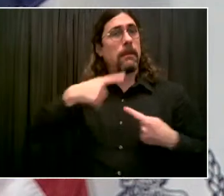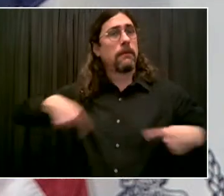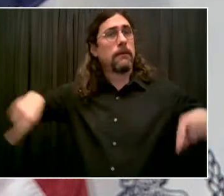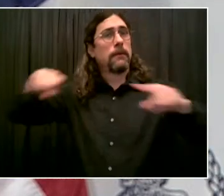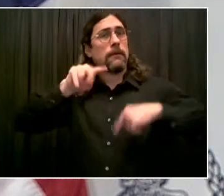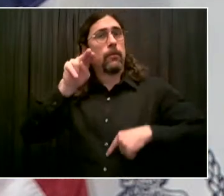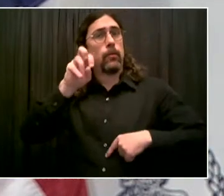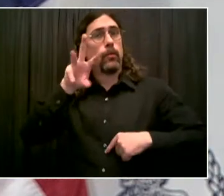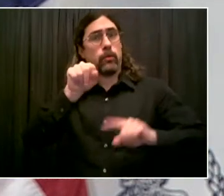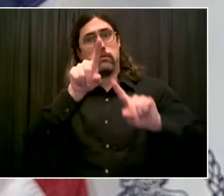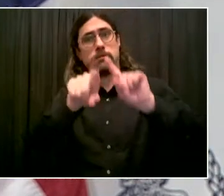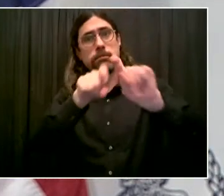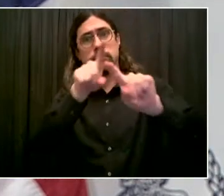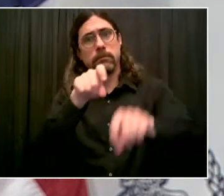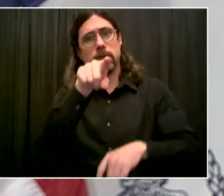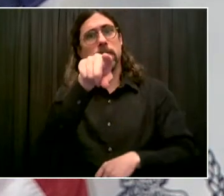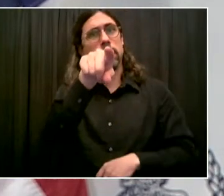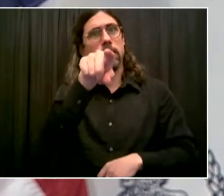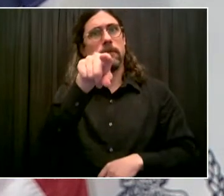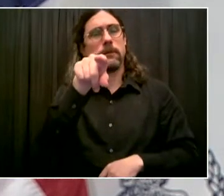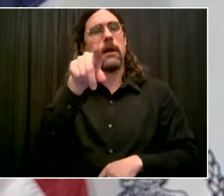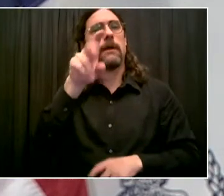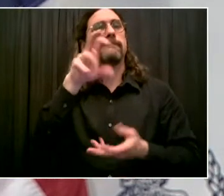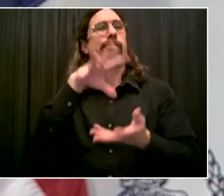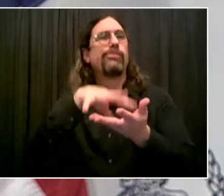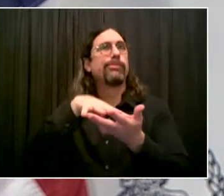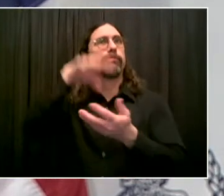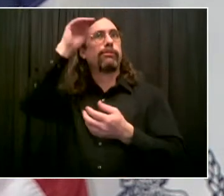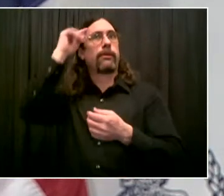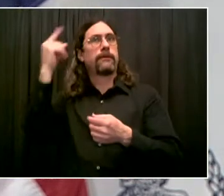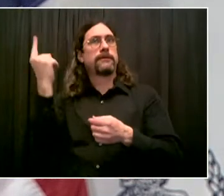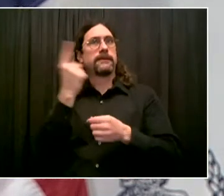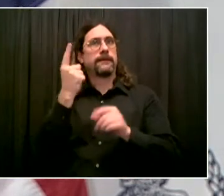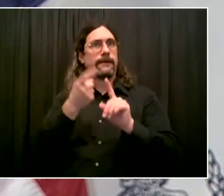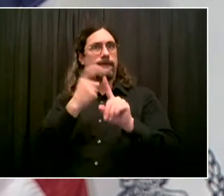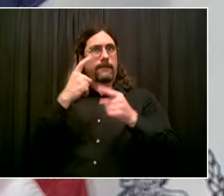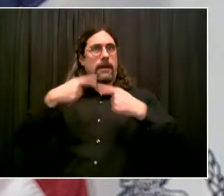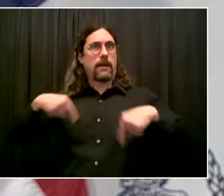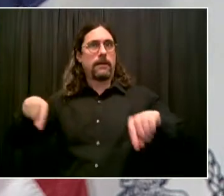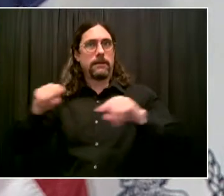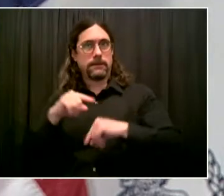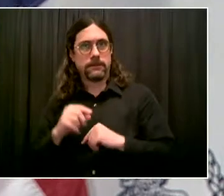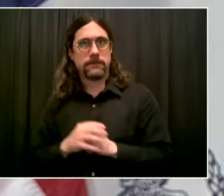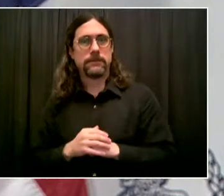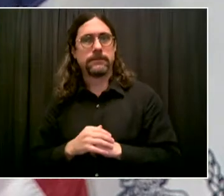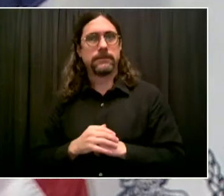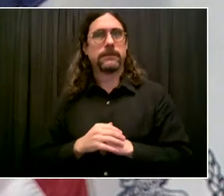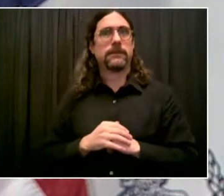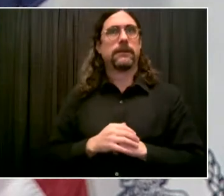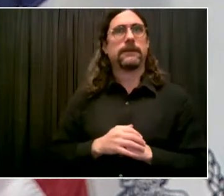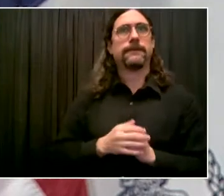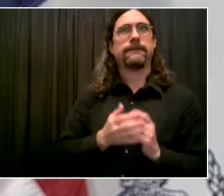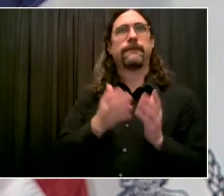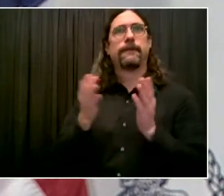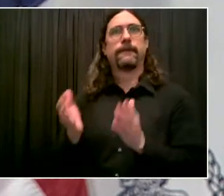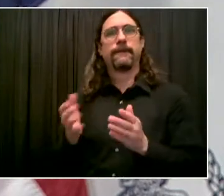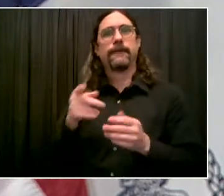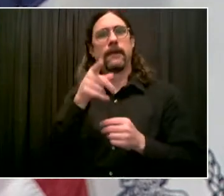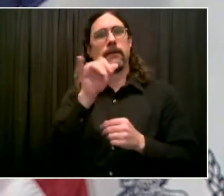Reporter: THE FOLLOW-UP, YOU ALWAYS SAYING G OUY KLIE WHEN REPORTERS MAKE YOU AWARE OOF CIRRCUMSSNCTAES THAT YOU MIGHT NOT BE AWARE OF. I'VE GOT ONE FOR YOU. WE HAVE LEARNED THAT THERE ARE MULTIPLE